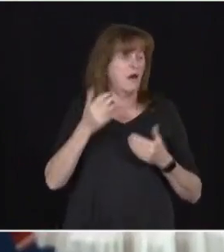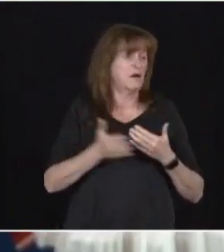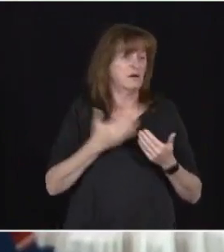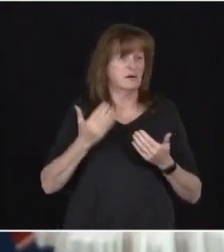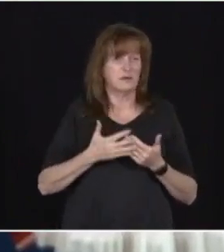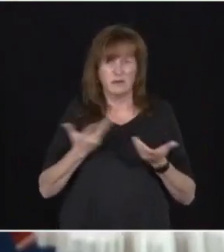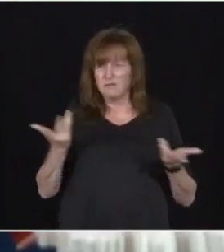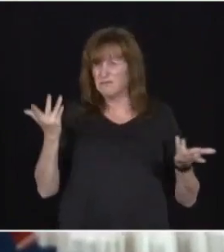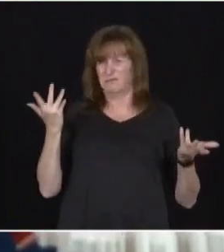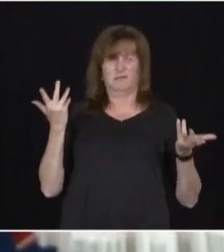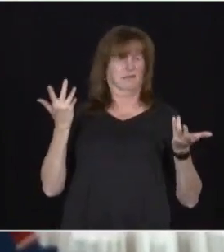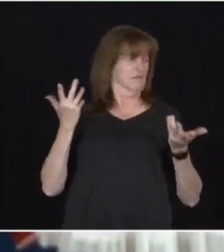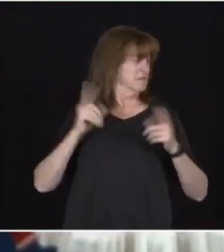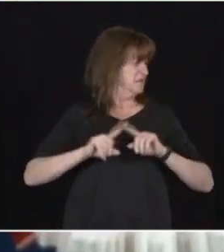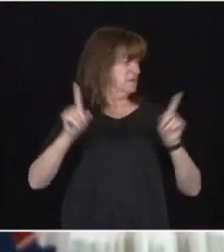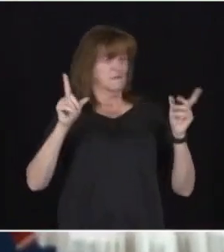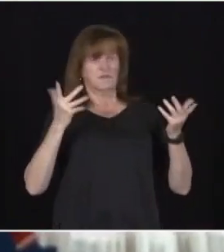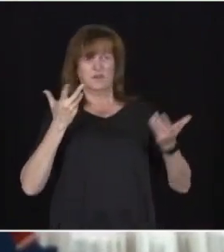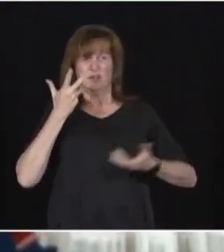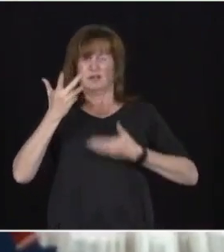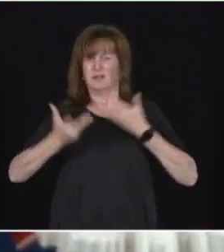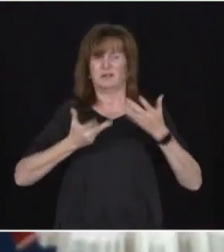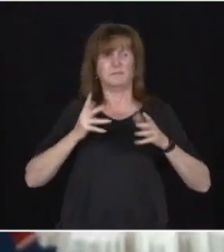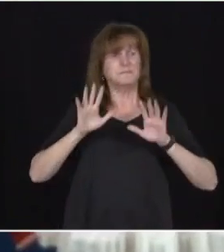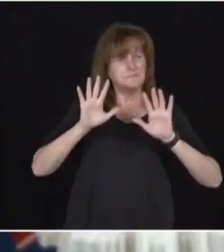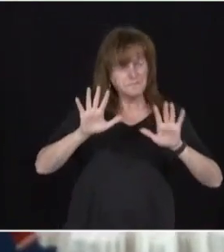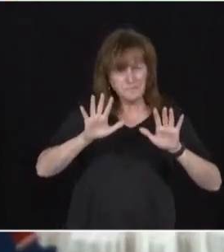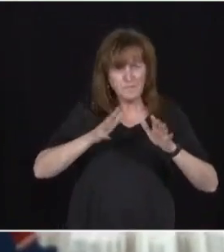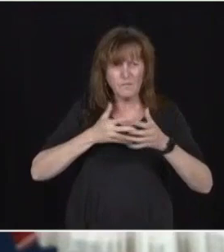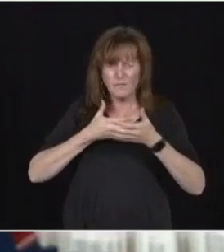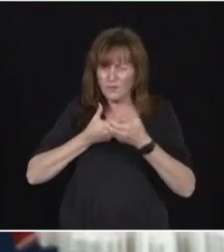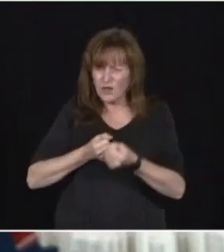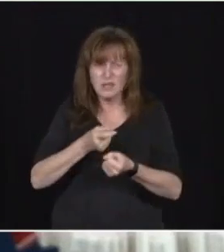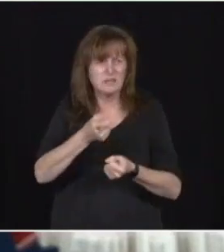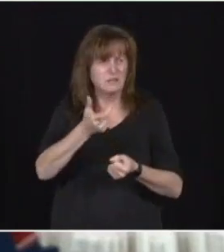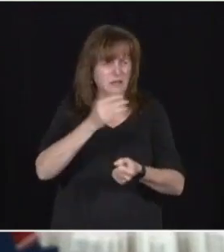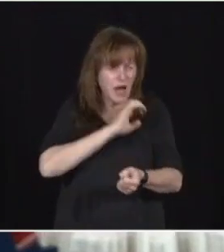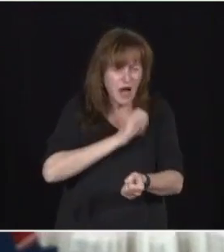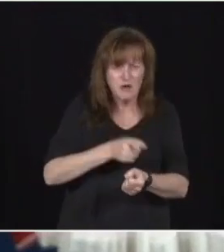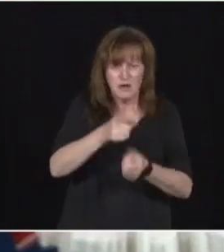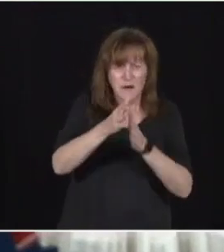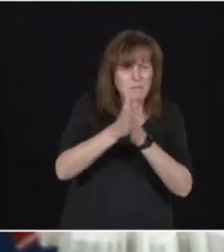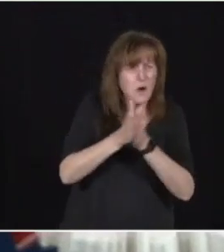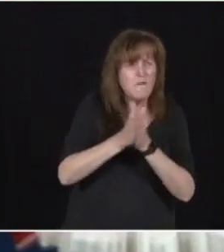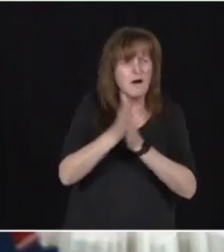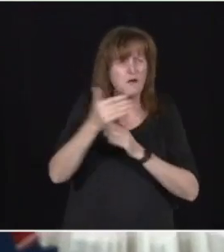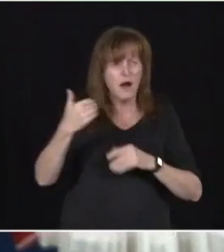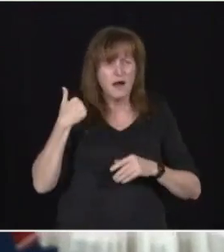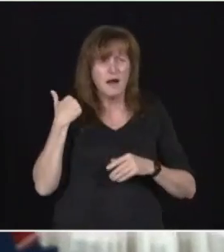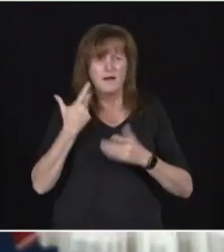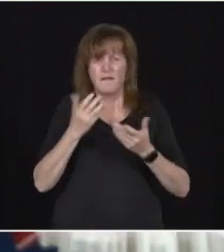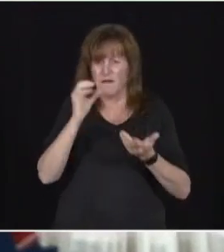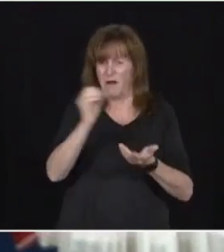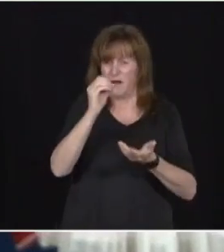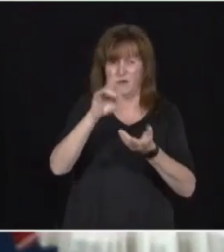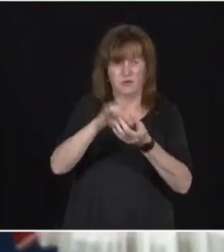it is not easy on you. I have every confidence, we have every confidence in you, and your energy and determination